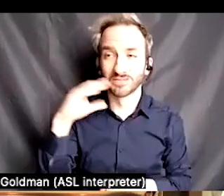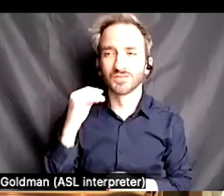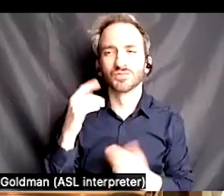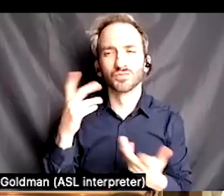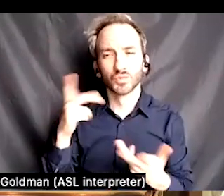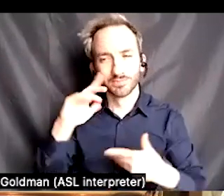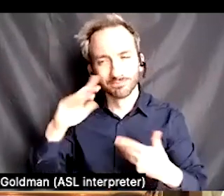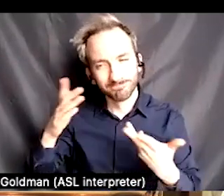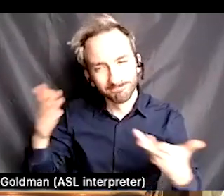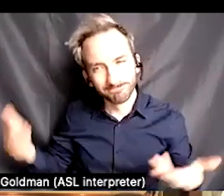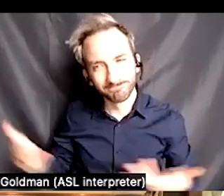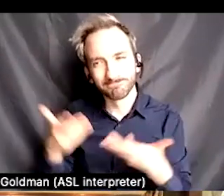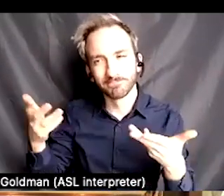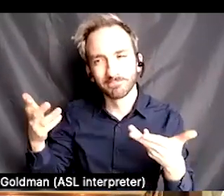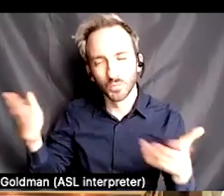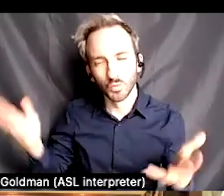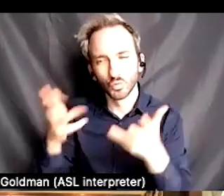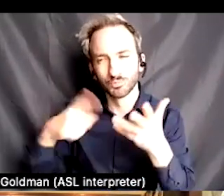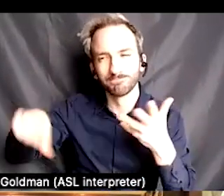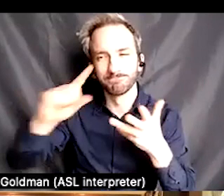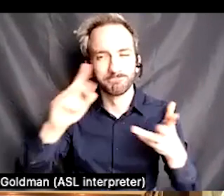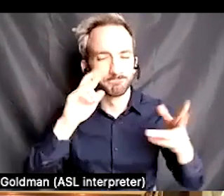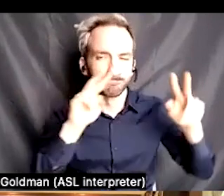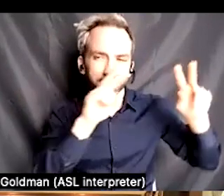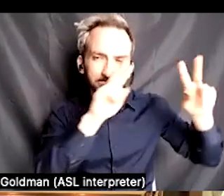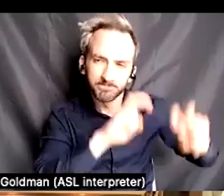website to learn more about the peoples whose lands you are joining from today.